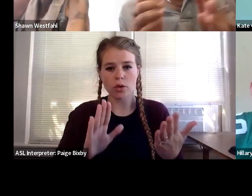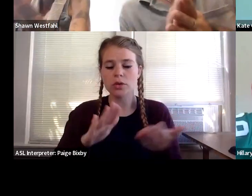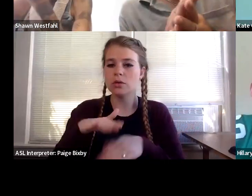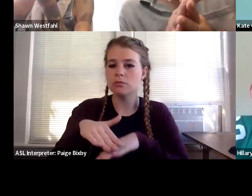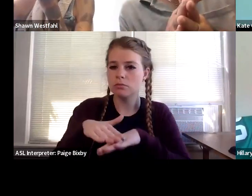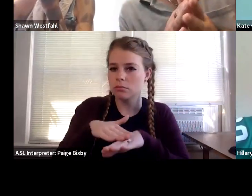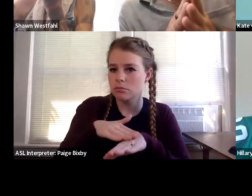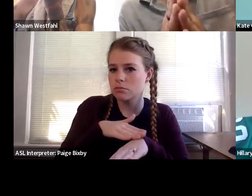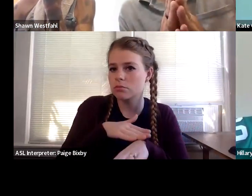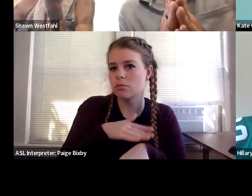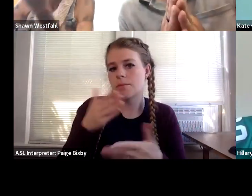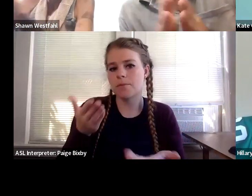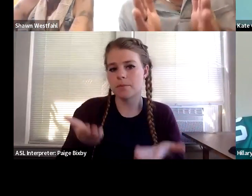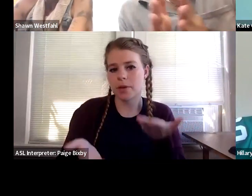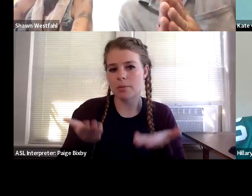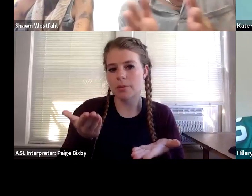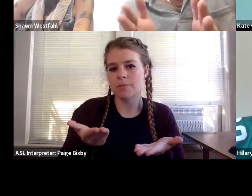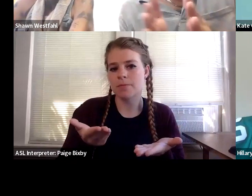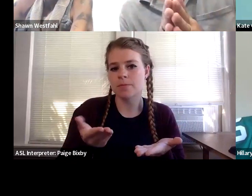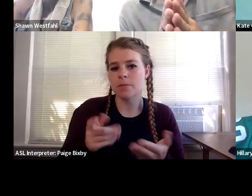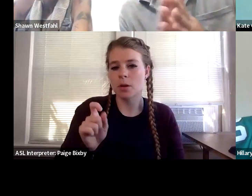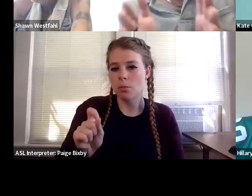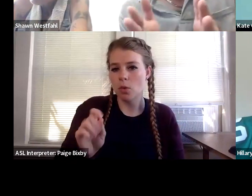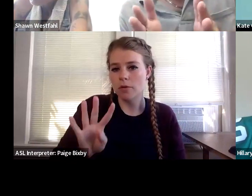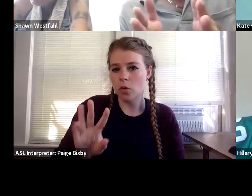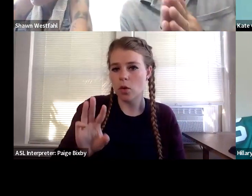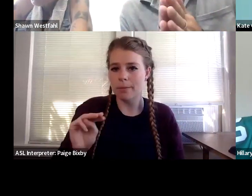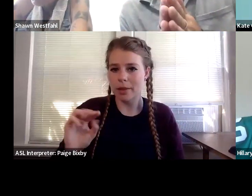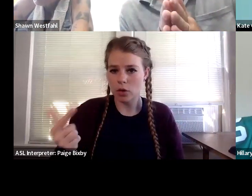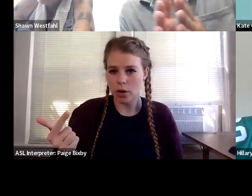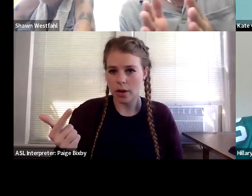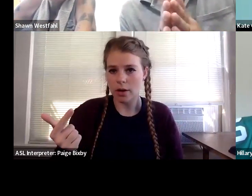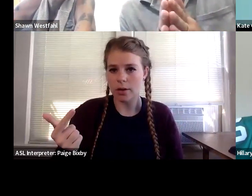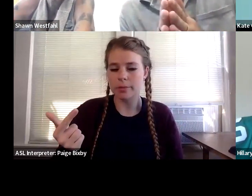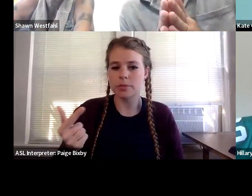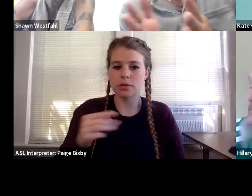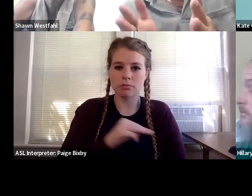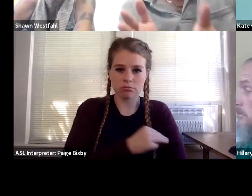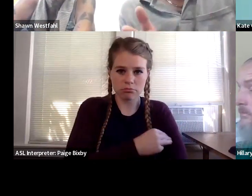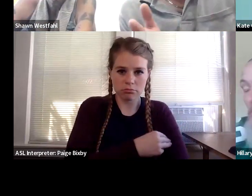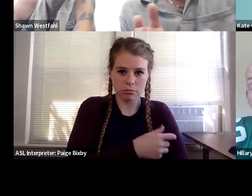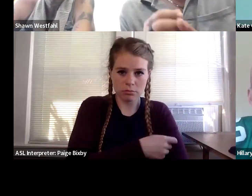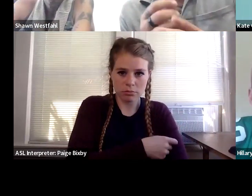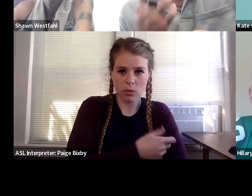so maybe 0.4 milligrams intramuscularly, or even maybe even lower.